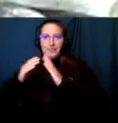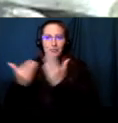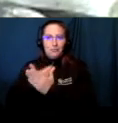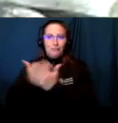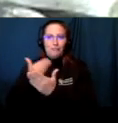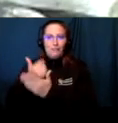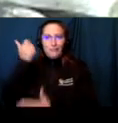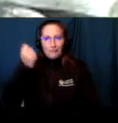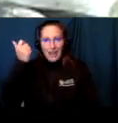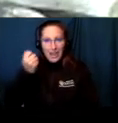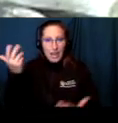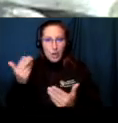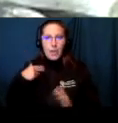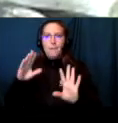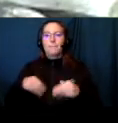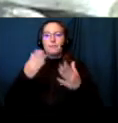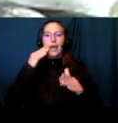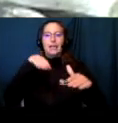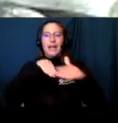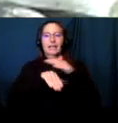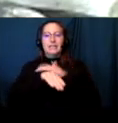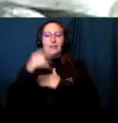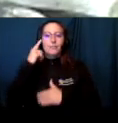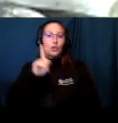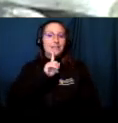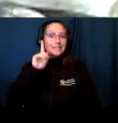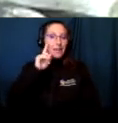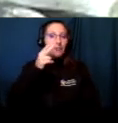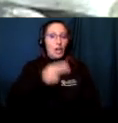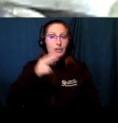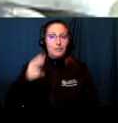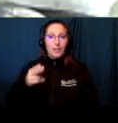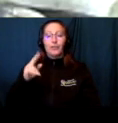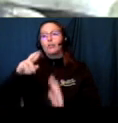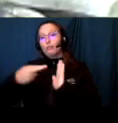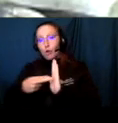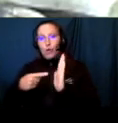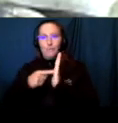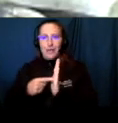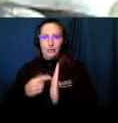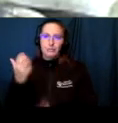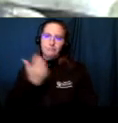related to providing access to deaf and hard of hearing role models for families.